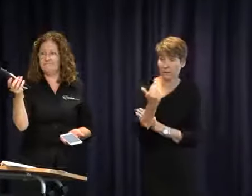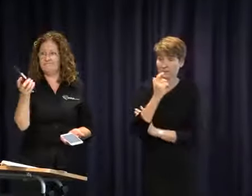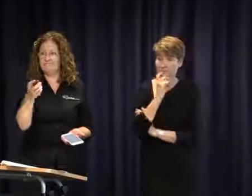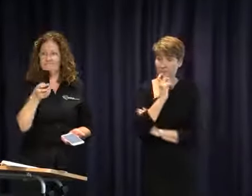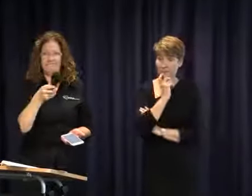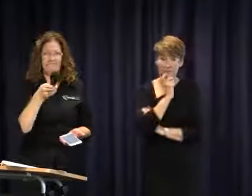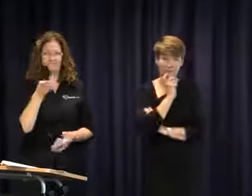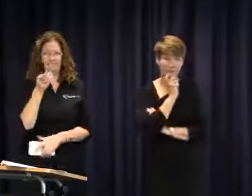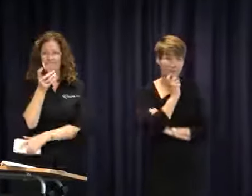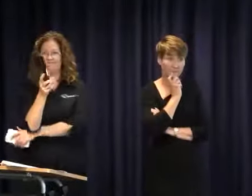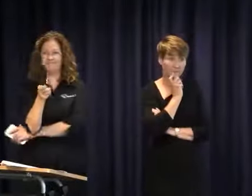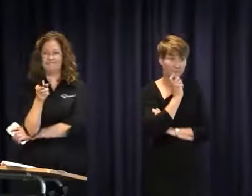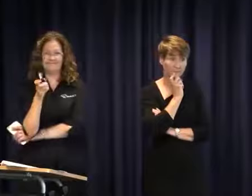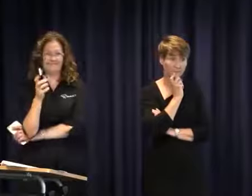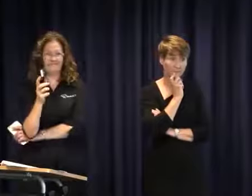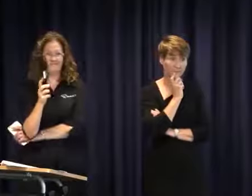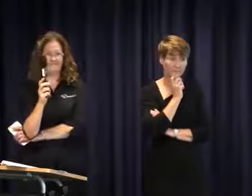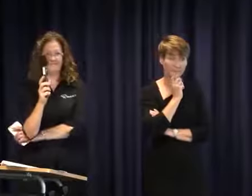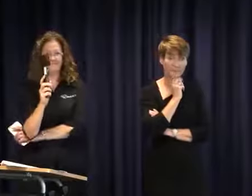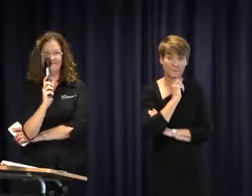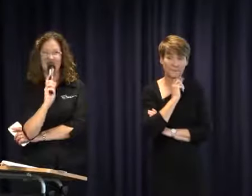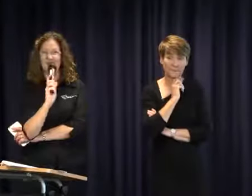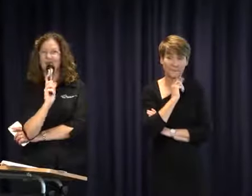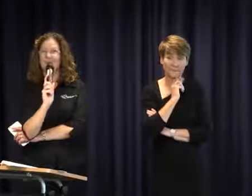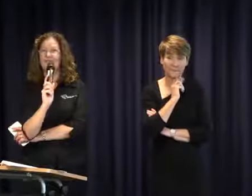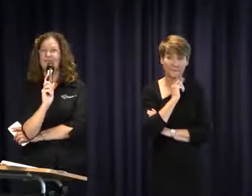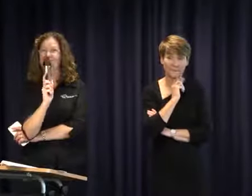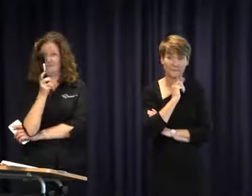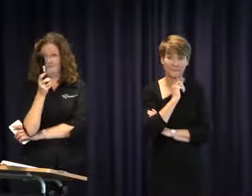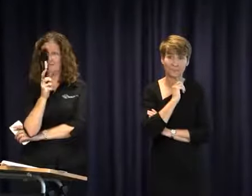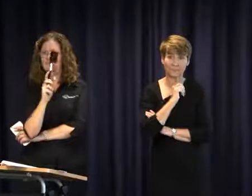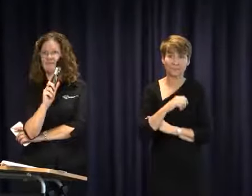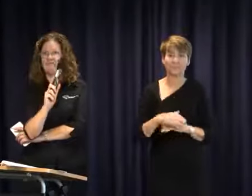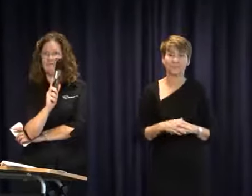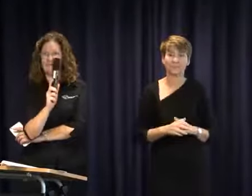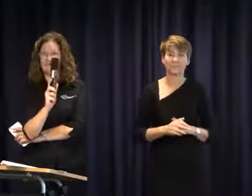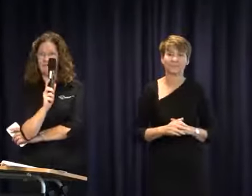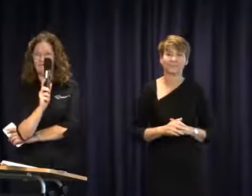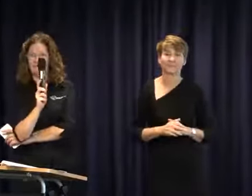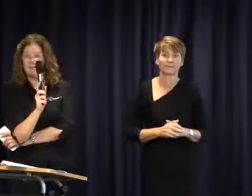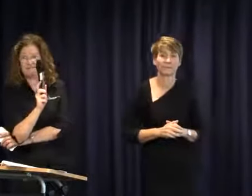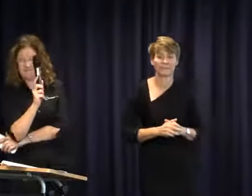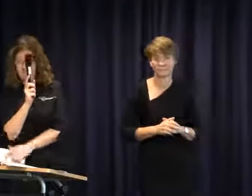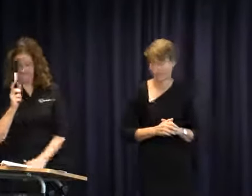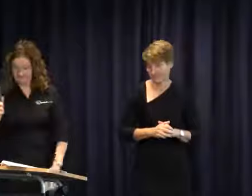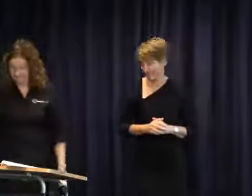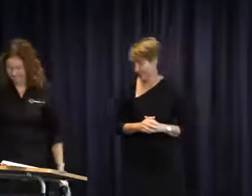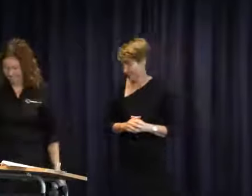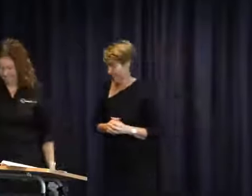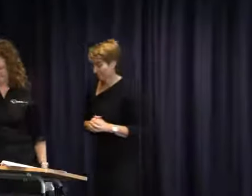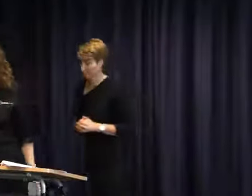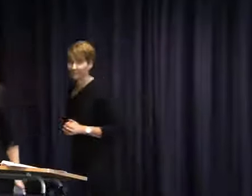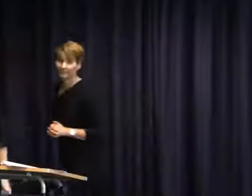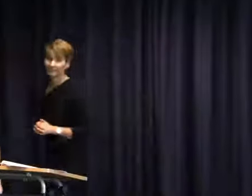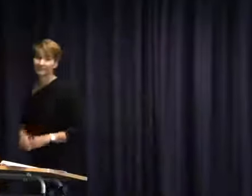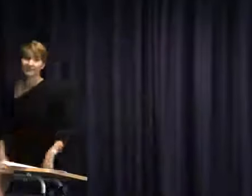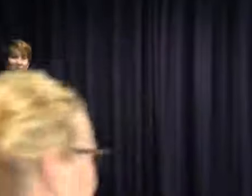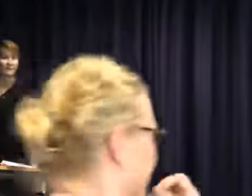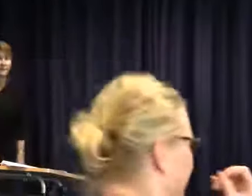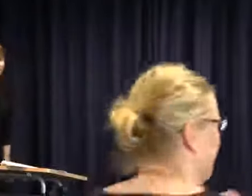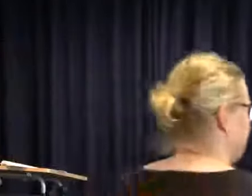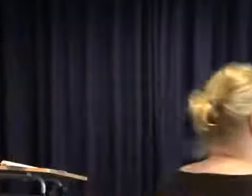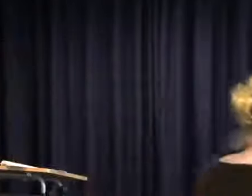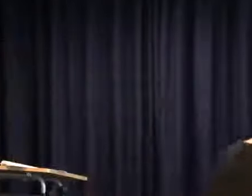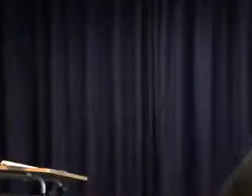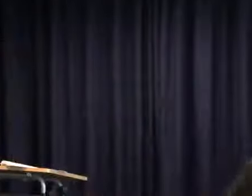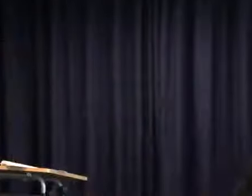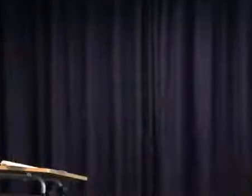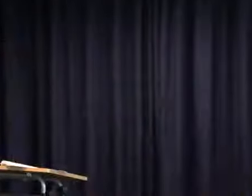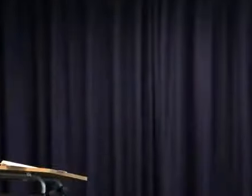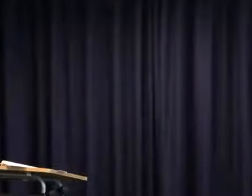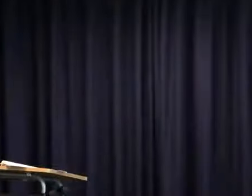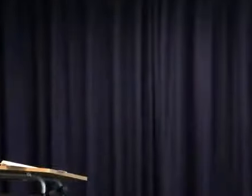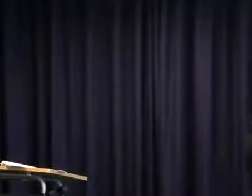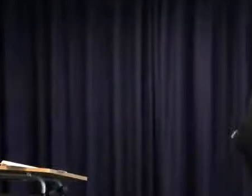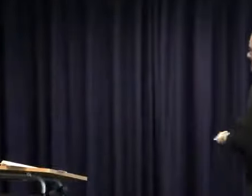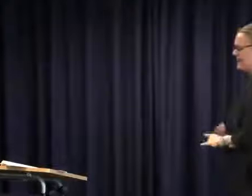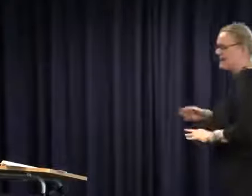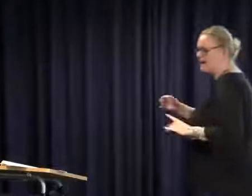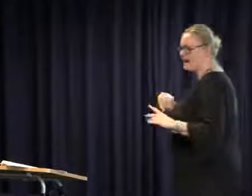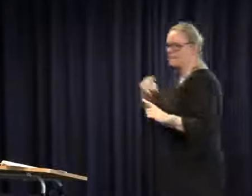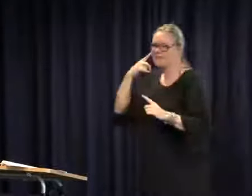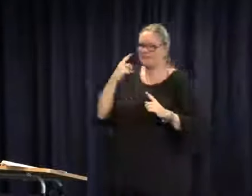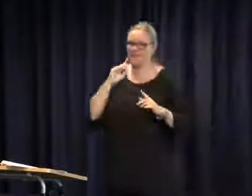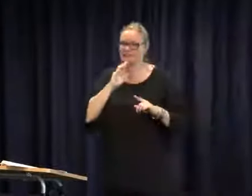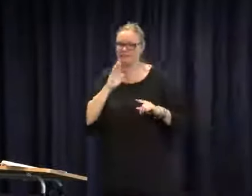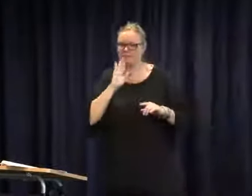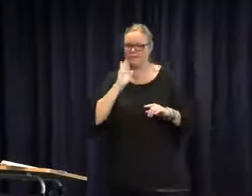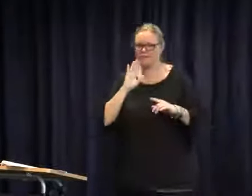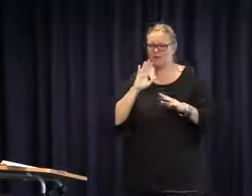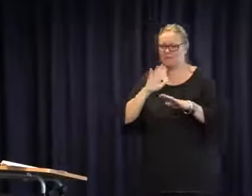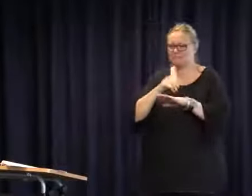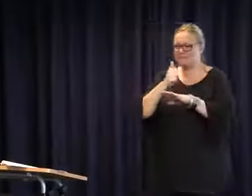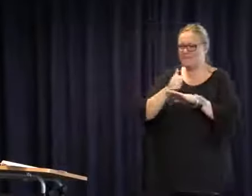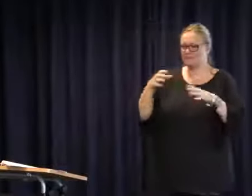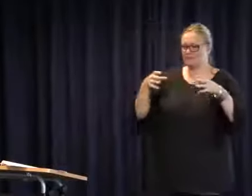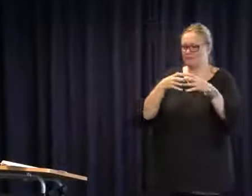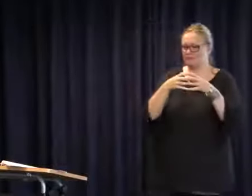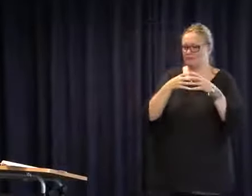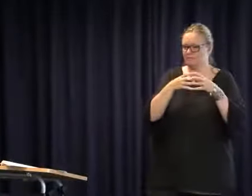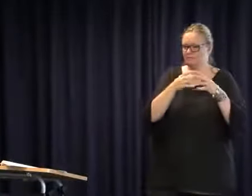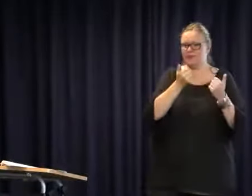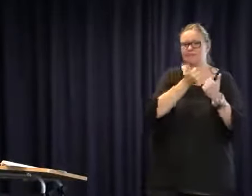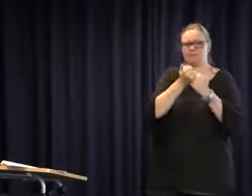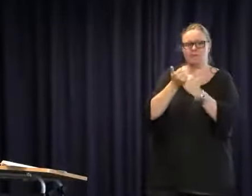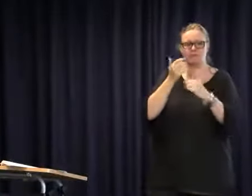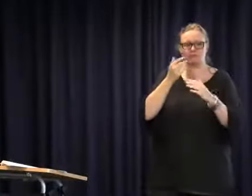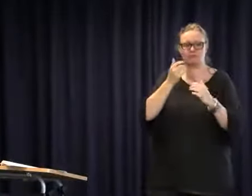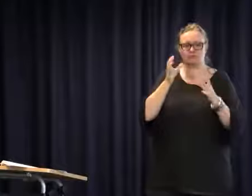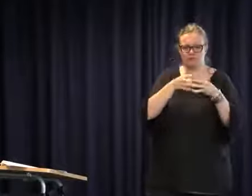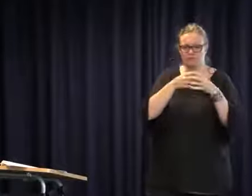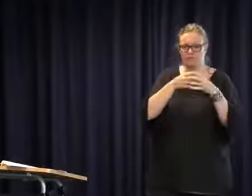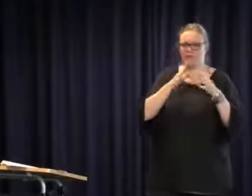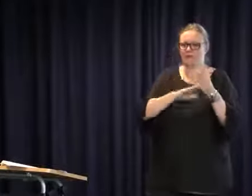I think, Julie, like I was saying before, we really need to set up an action group or